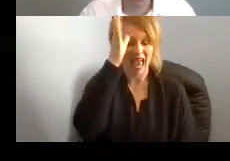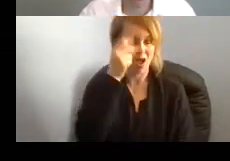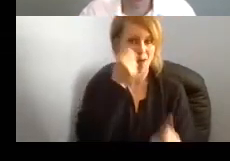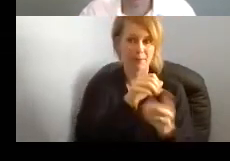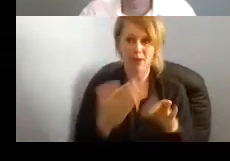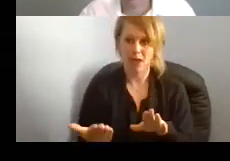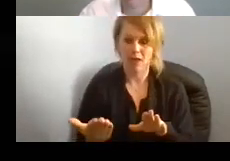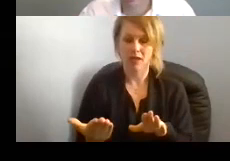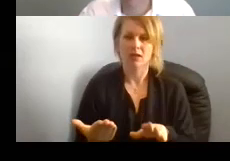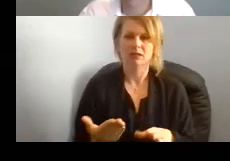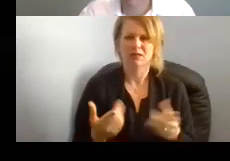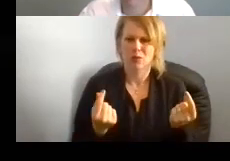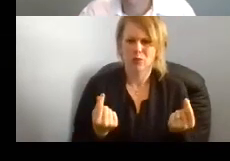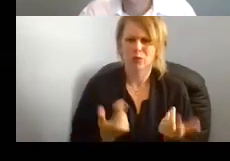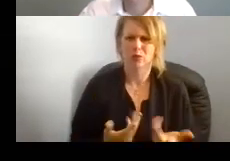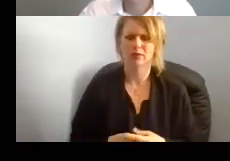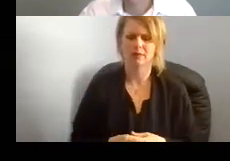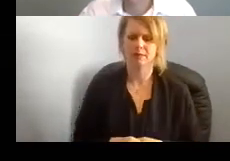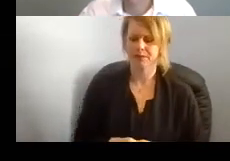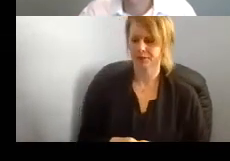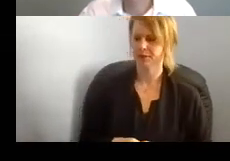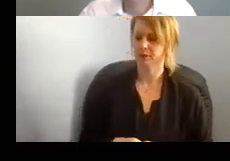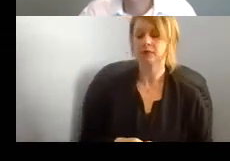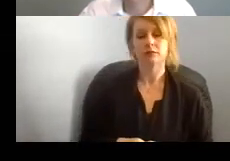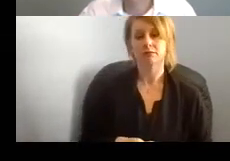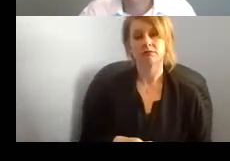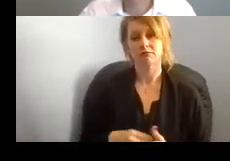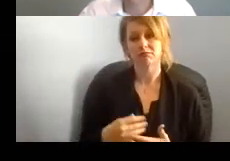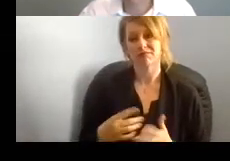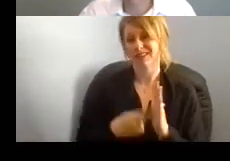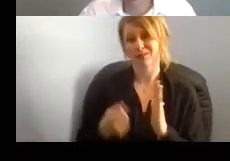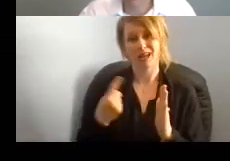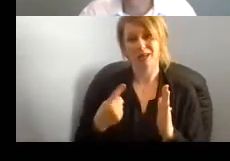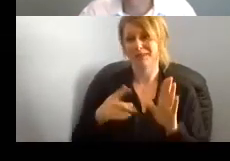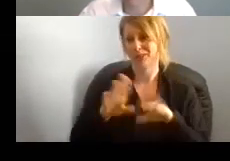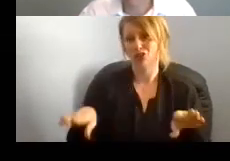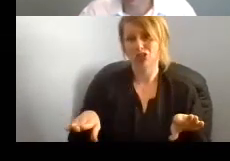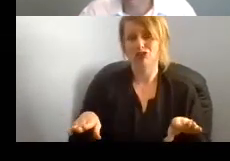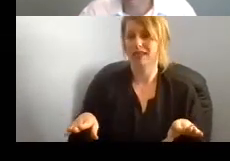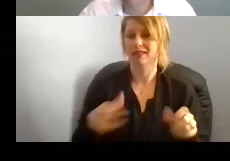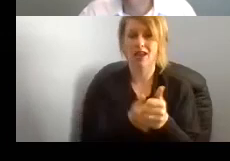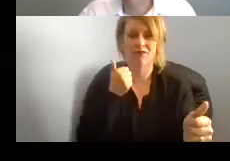talk about it right when it’s happened. So you let them know that you’re there, that you’re available.